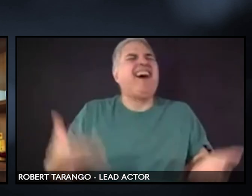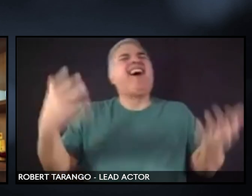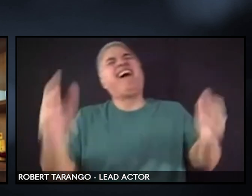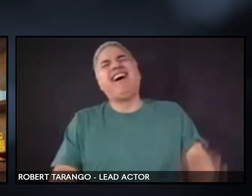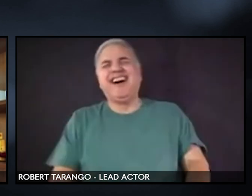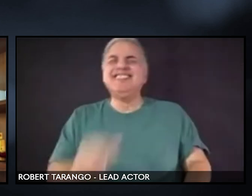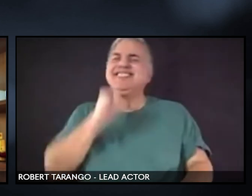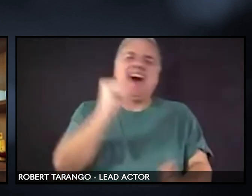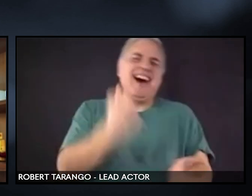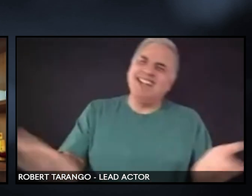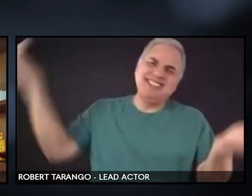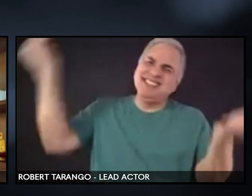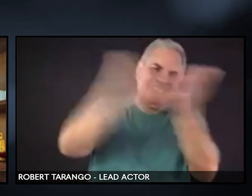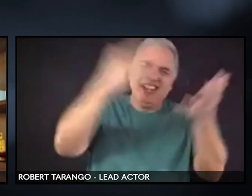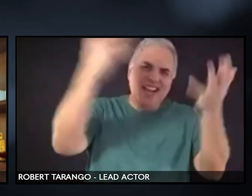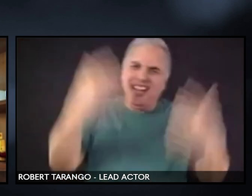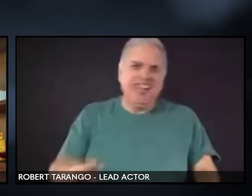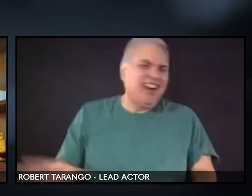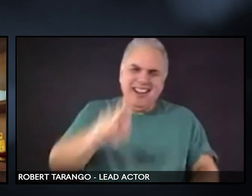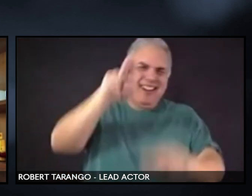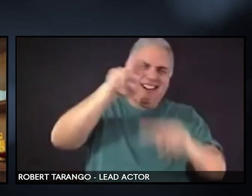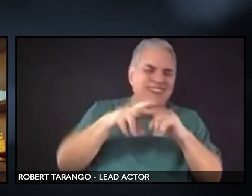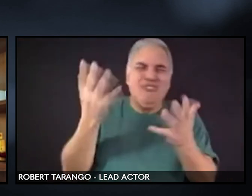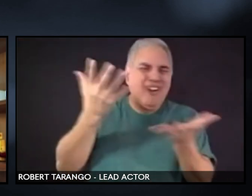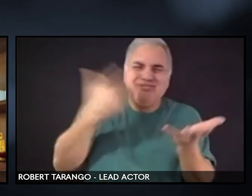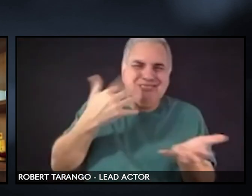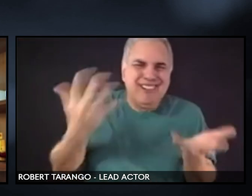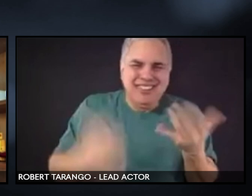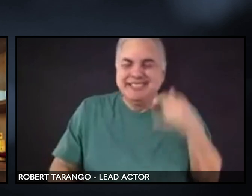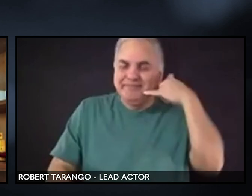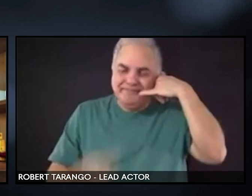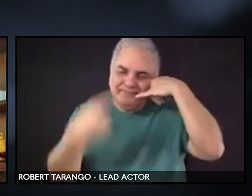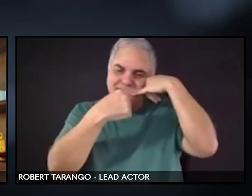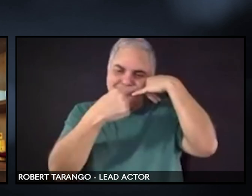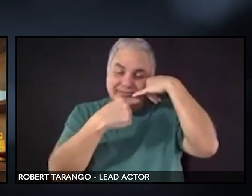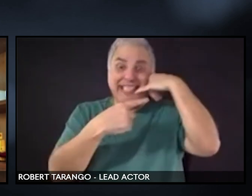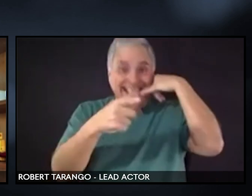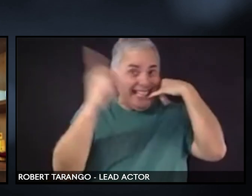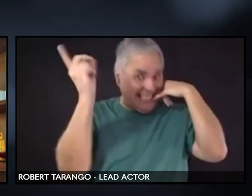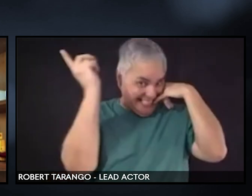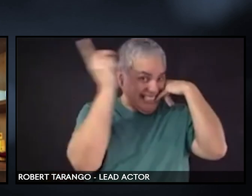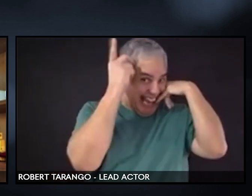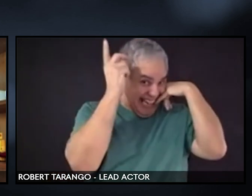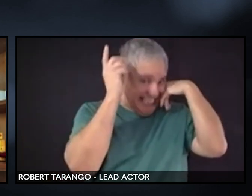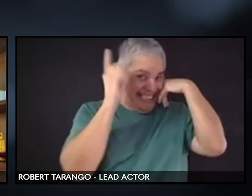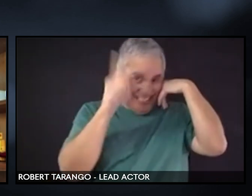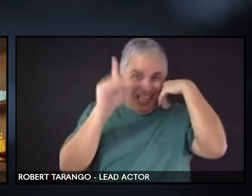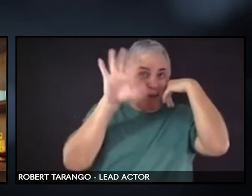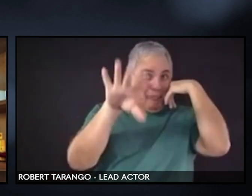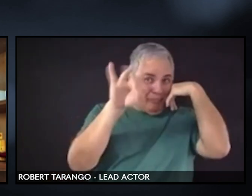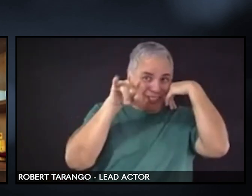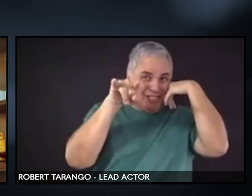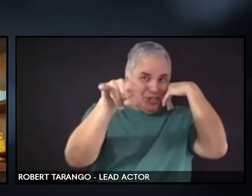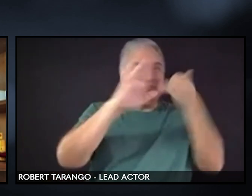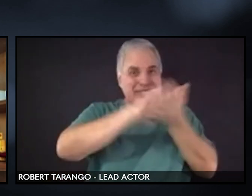and said, "Hey, why don't you go over to the training building and do this?" I was like, "what?" So I really had no preconceived knowledge of what was going